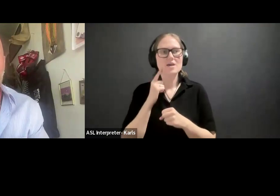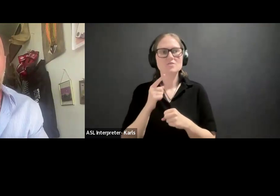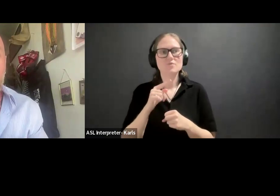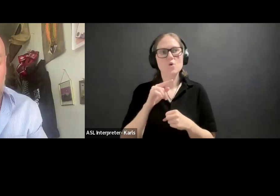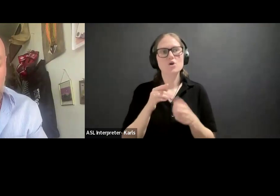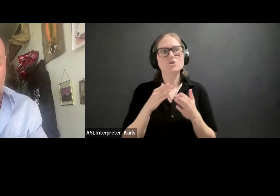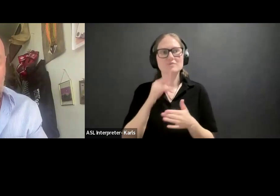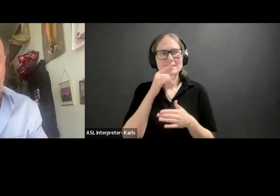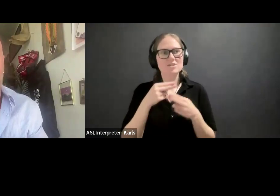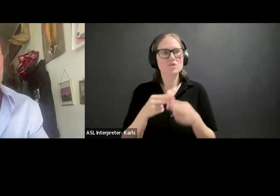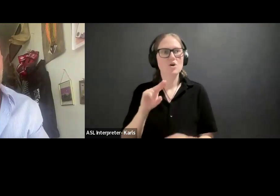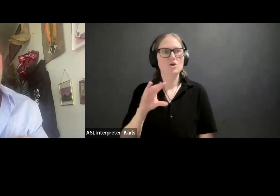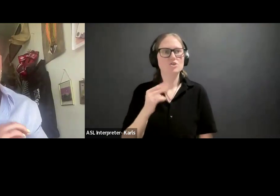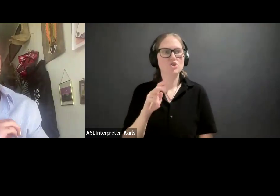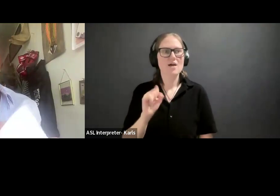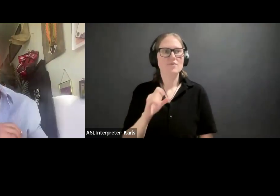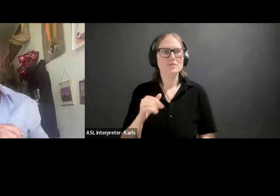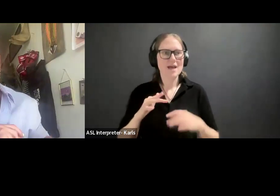Congregated in the station, and formed